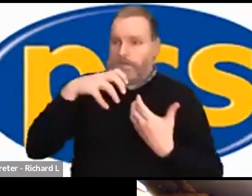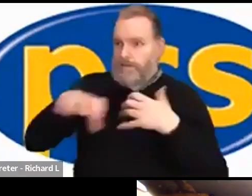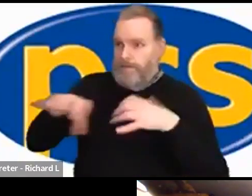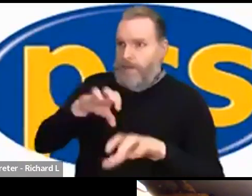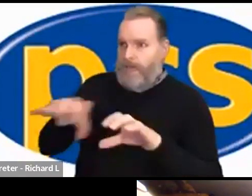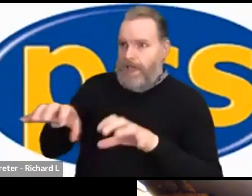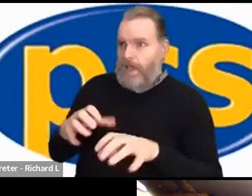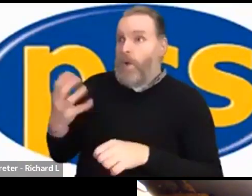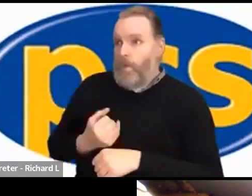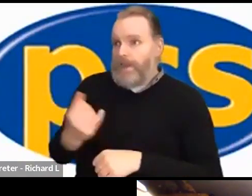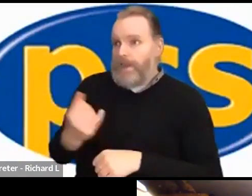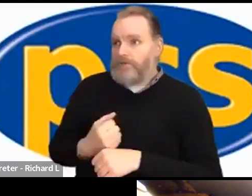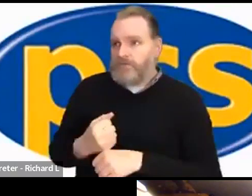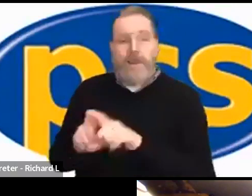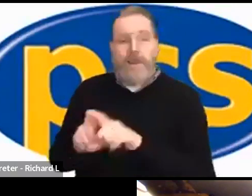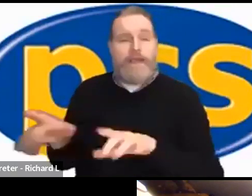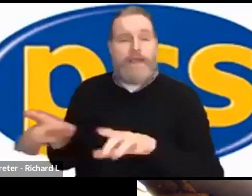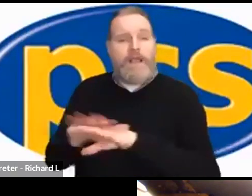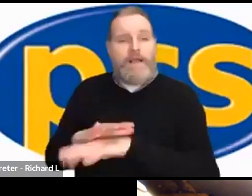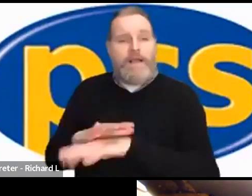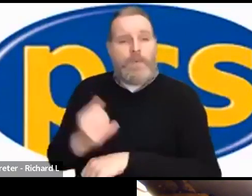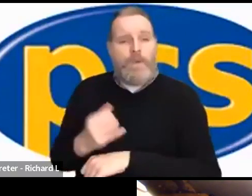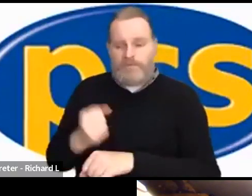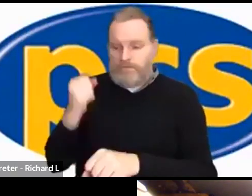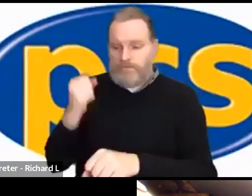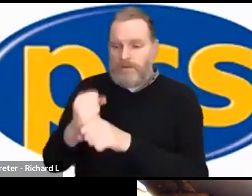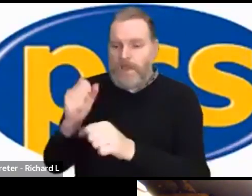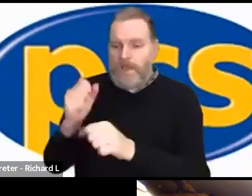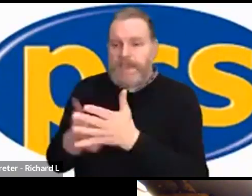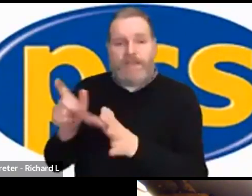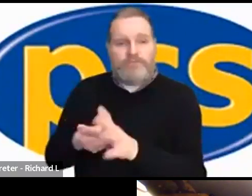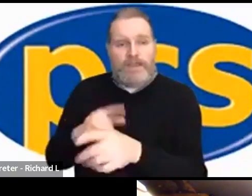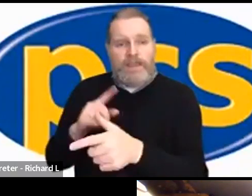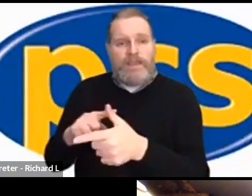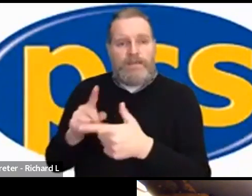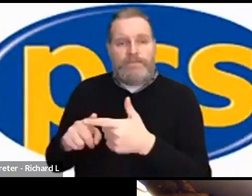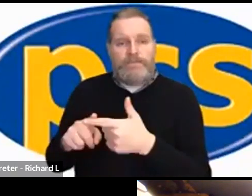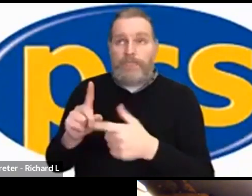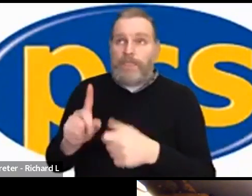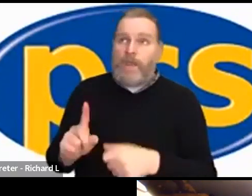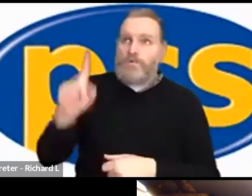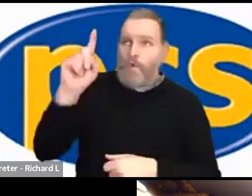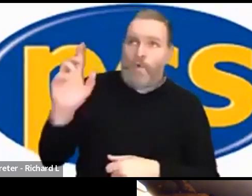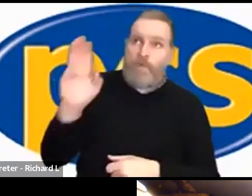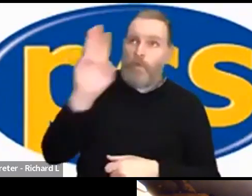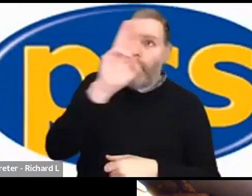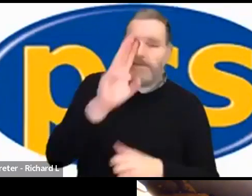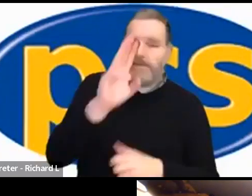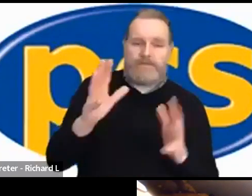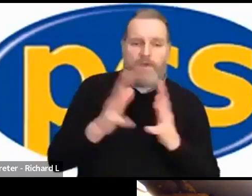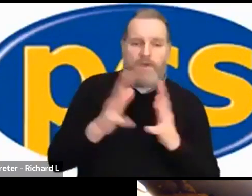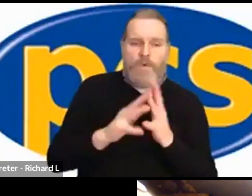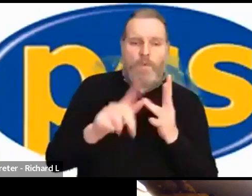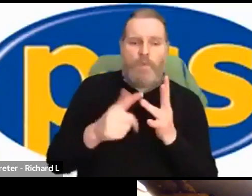penny doesn't go to the Union. It goes to goes to pay, strike pay to people like Gary Gary. People in the Dvsa. The in the Dvsa. The Rpa. In Workington, the boys